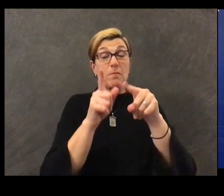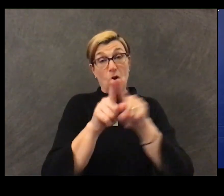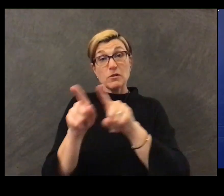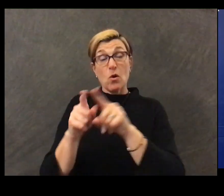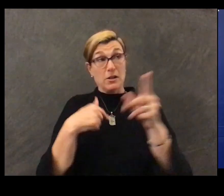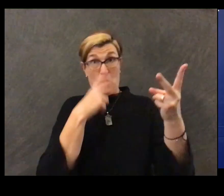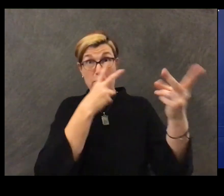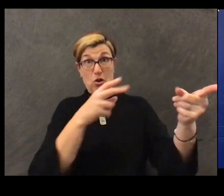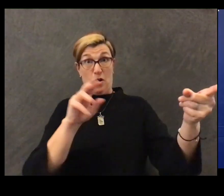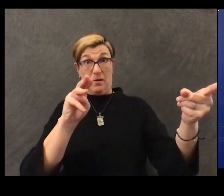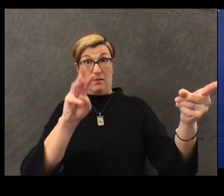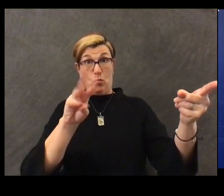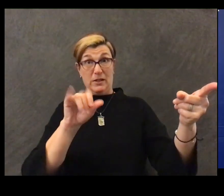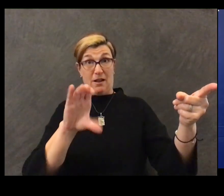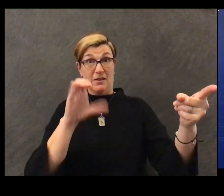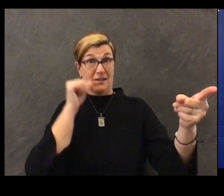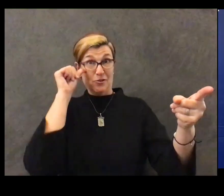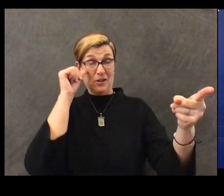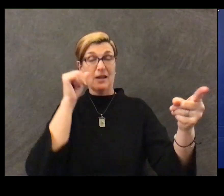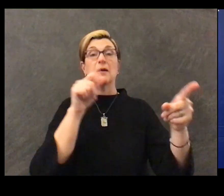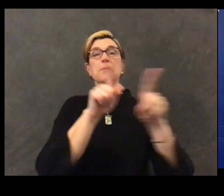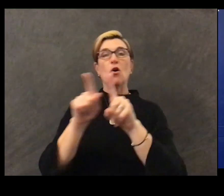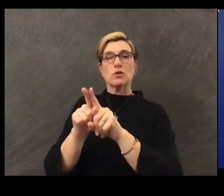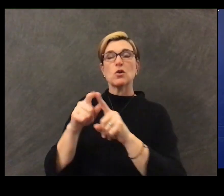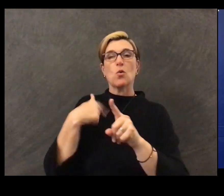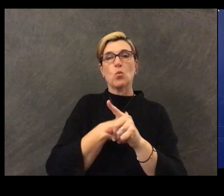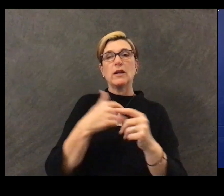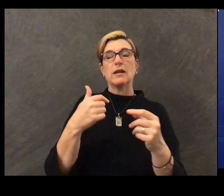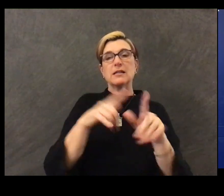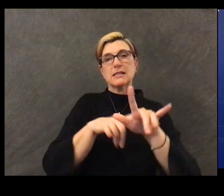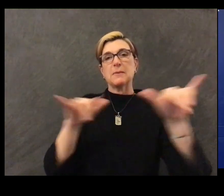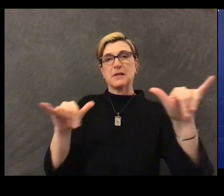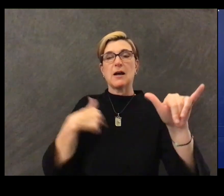constant we continue to be continued to build our strategic national stockpile